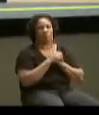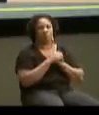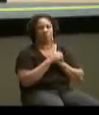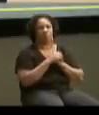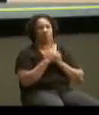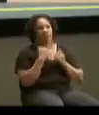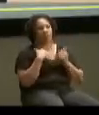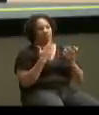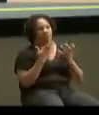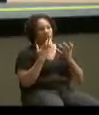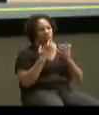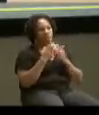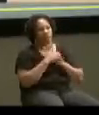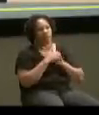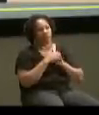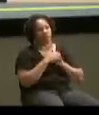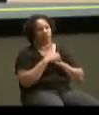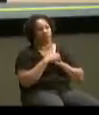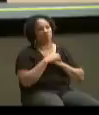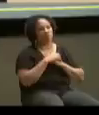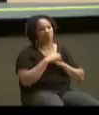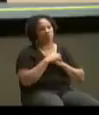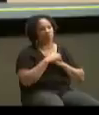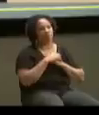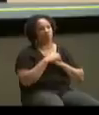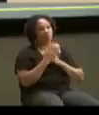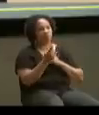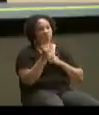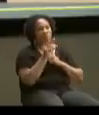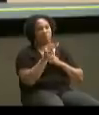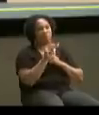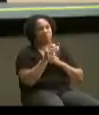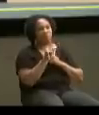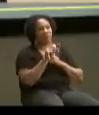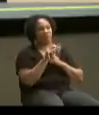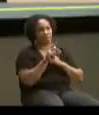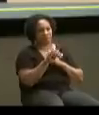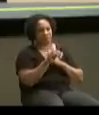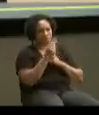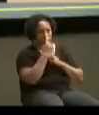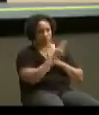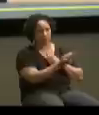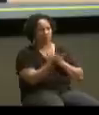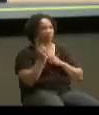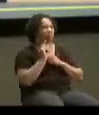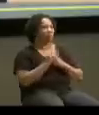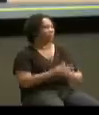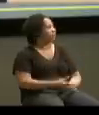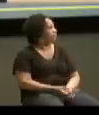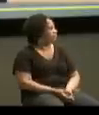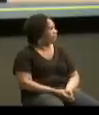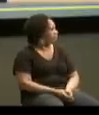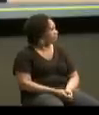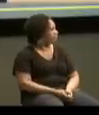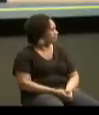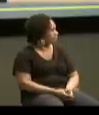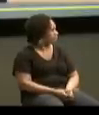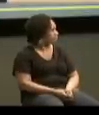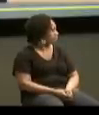SO BASICALLY WHAT I WANTED TO DO NOW IS BRING UP MANDY.